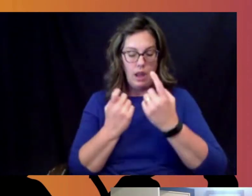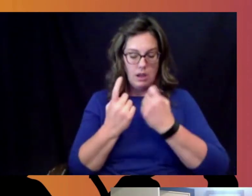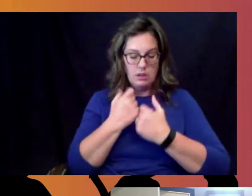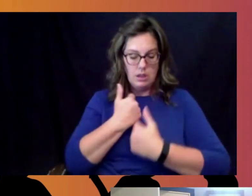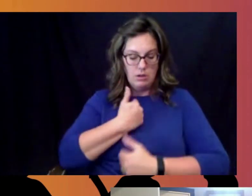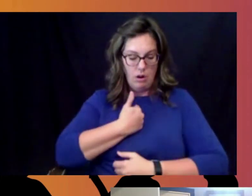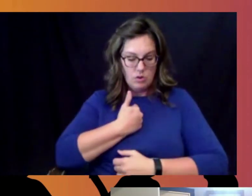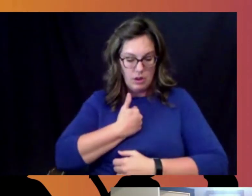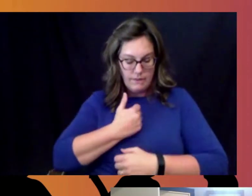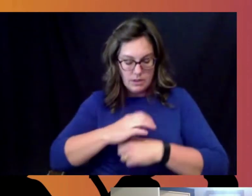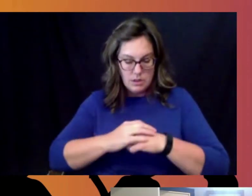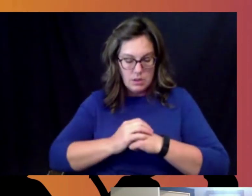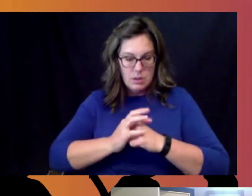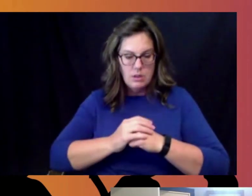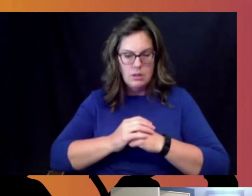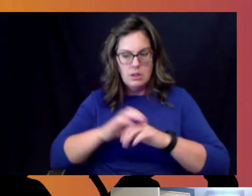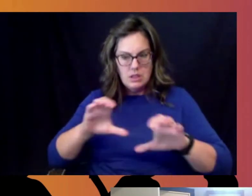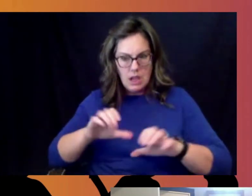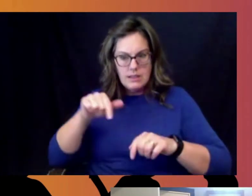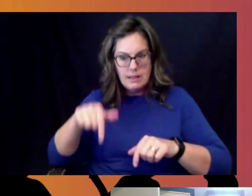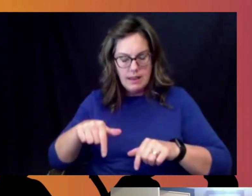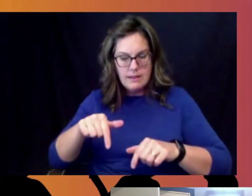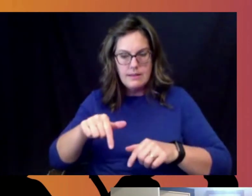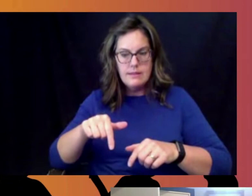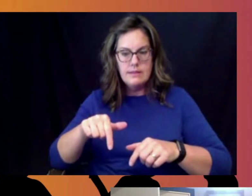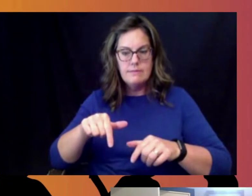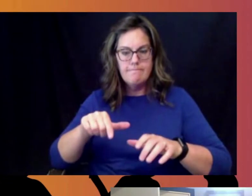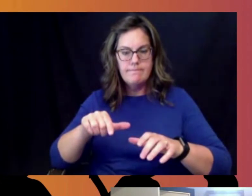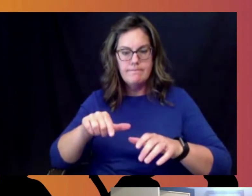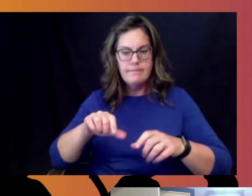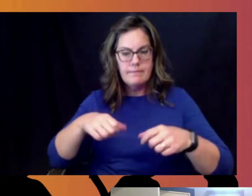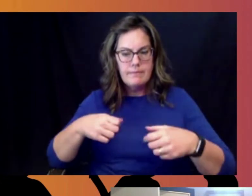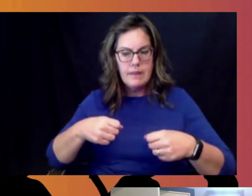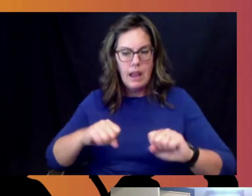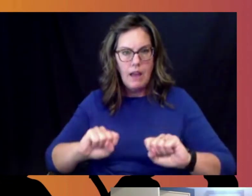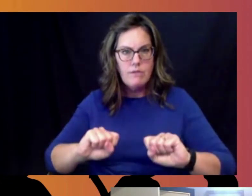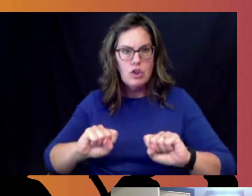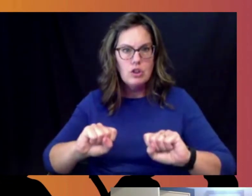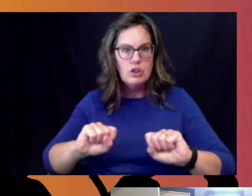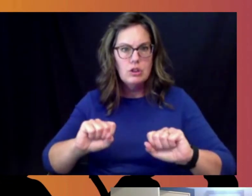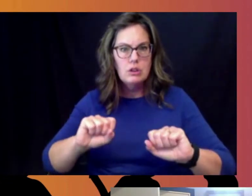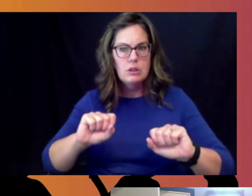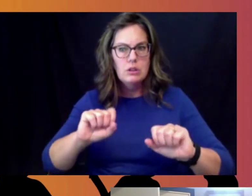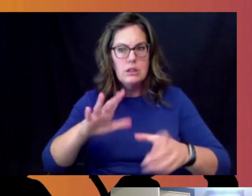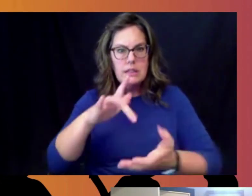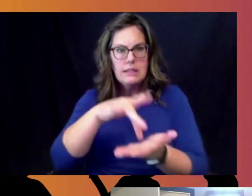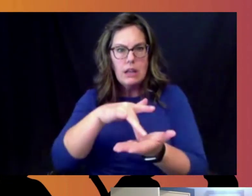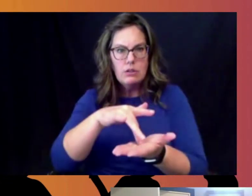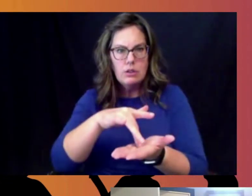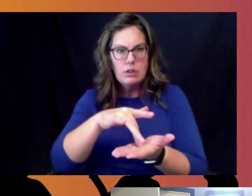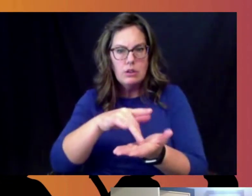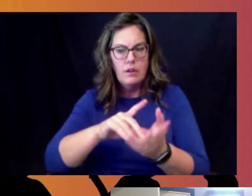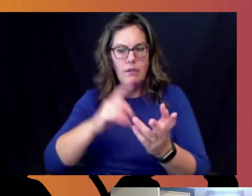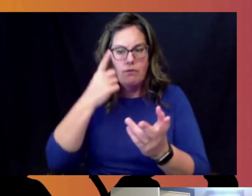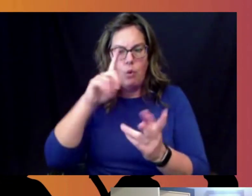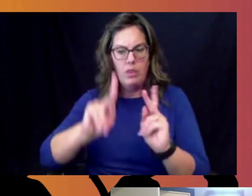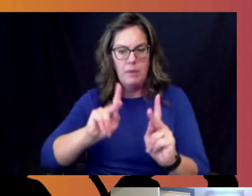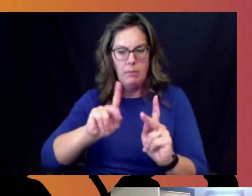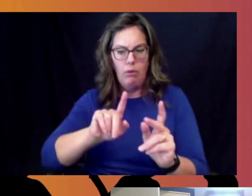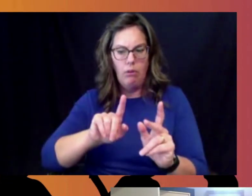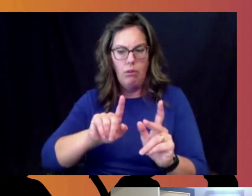know does this center does this effort center the people who are most marginalized does it um